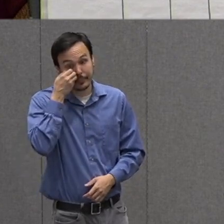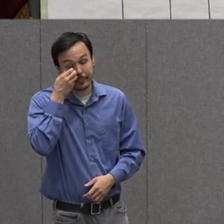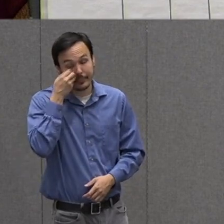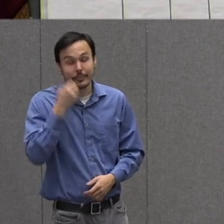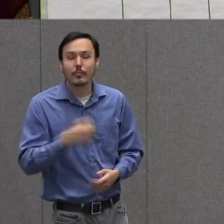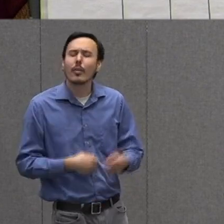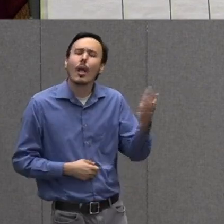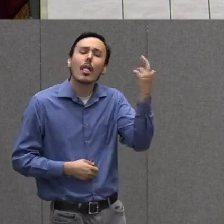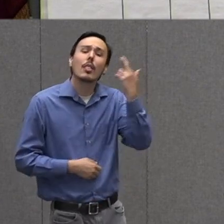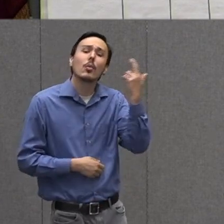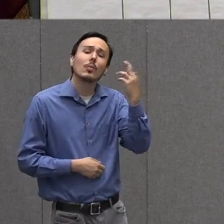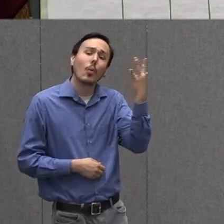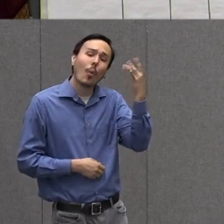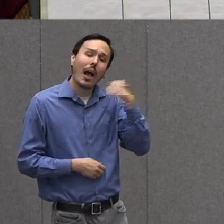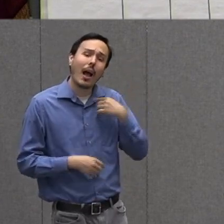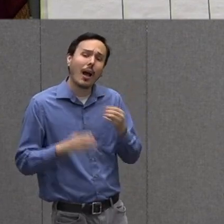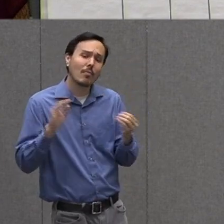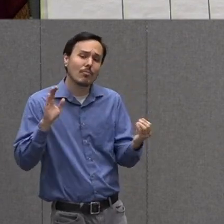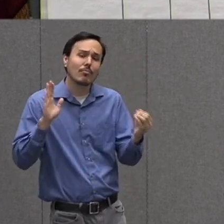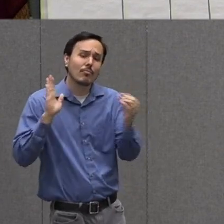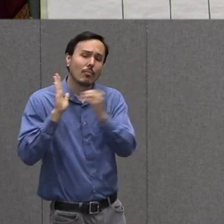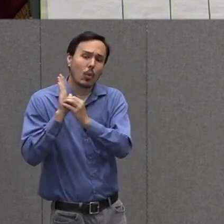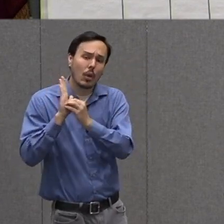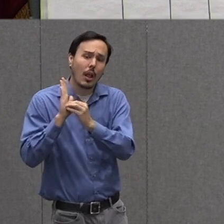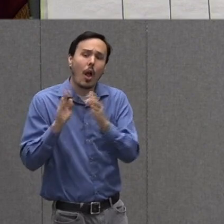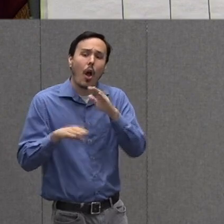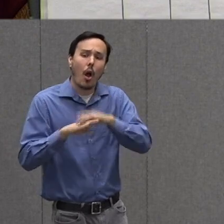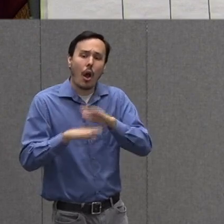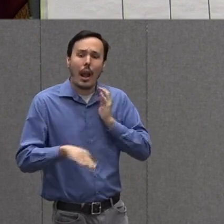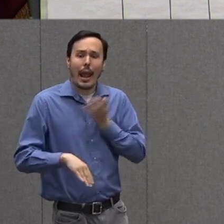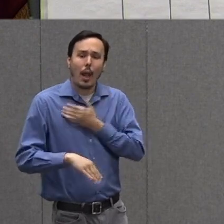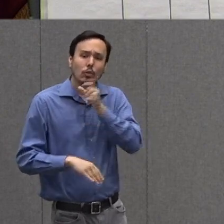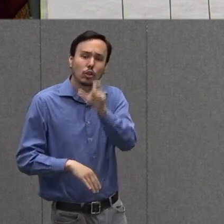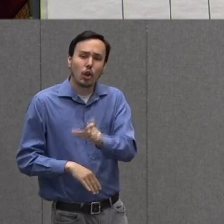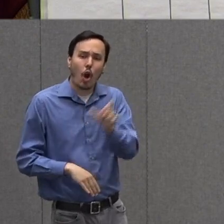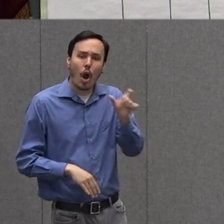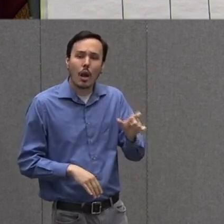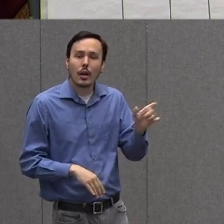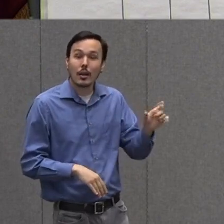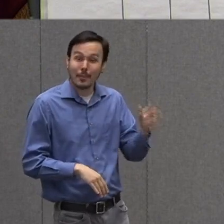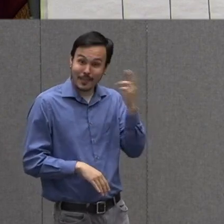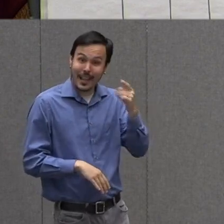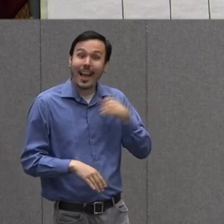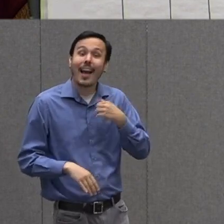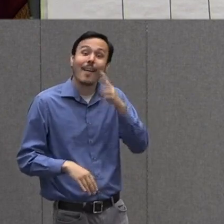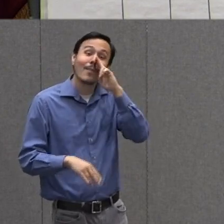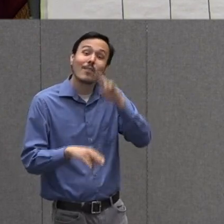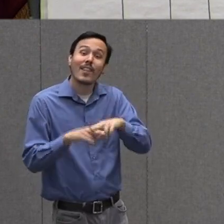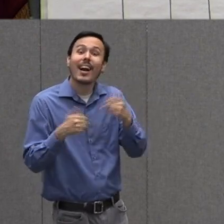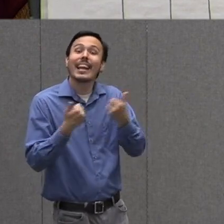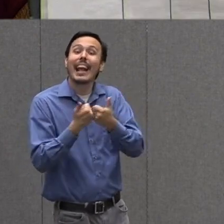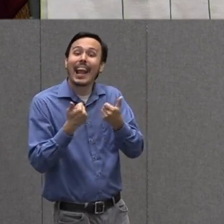The reason why I put these on our chart was because I have some fun games that we can play